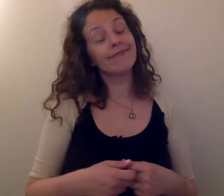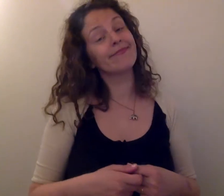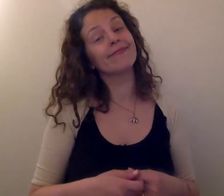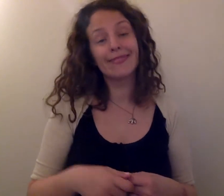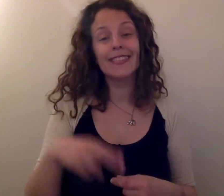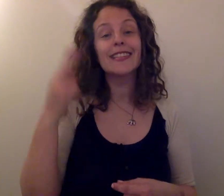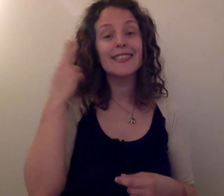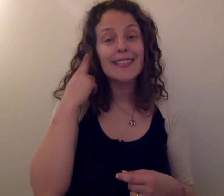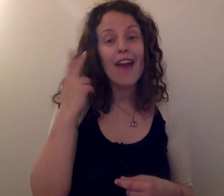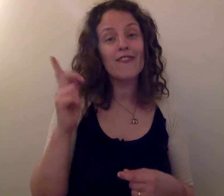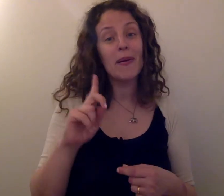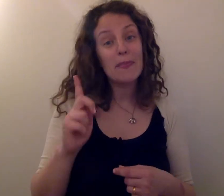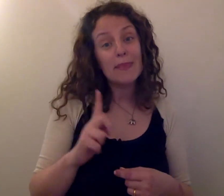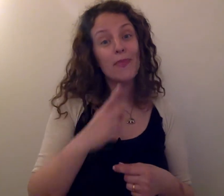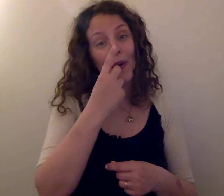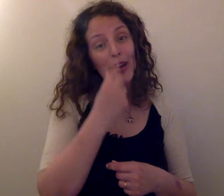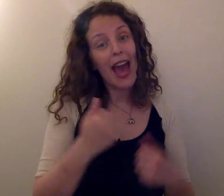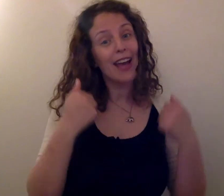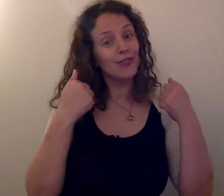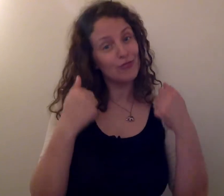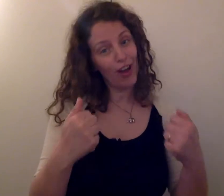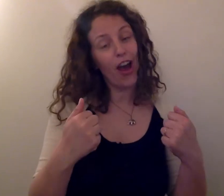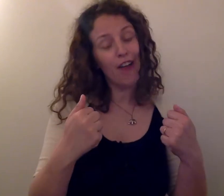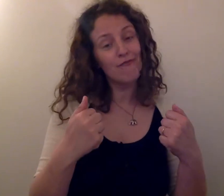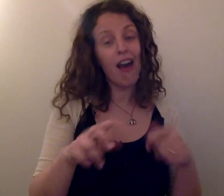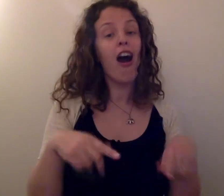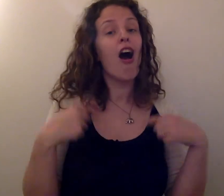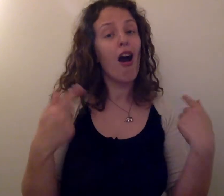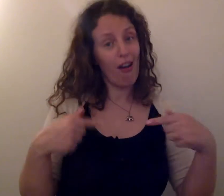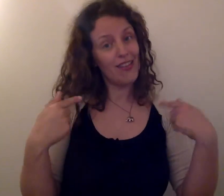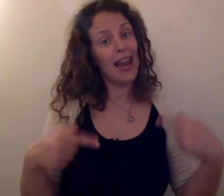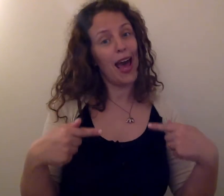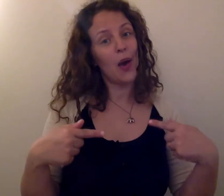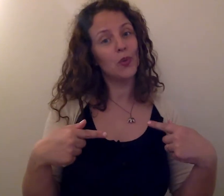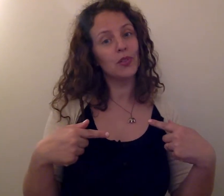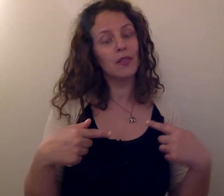Deaf people can drive, they're allowed.